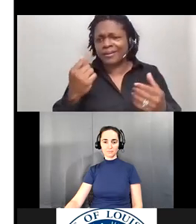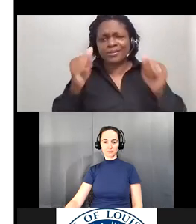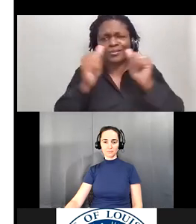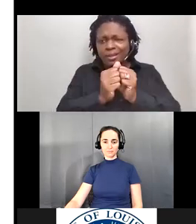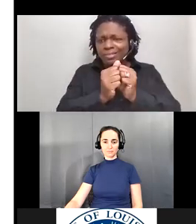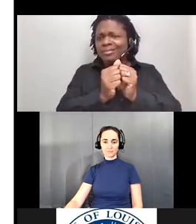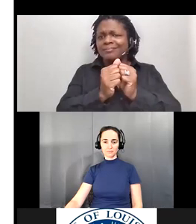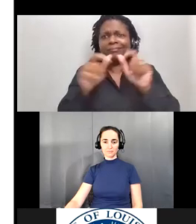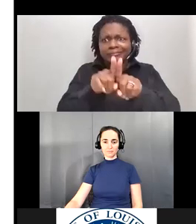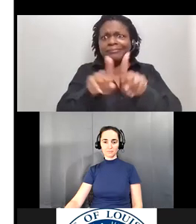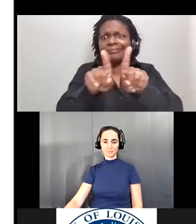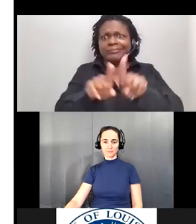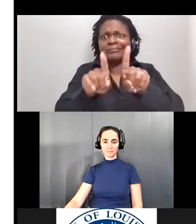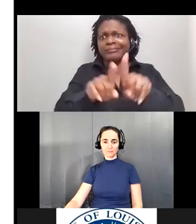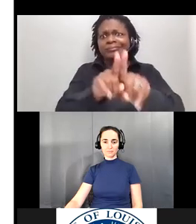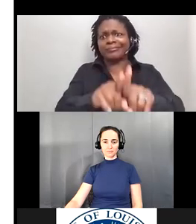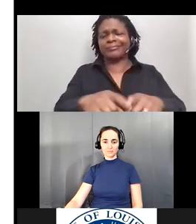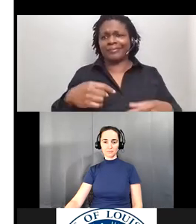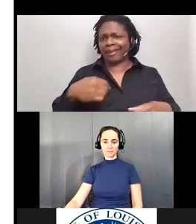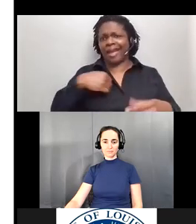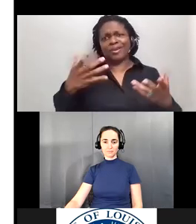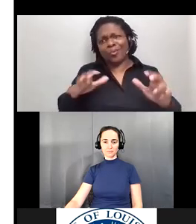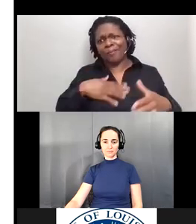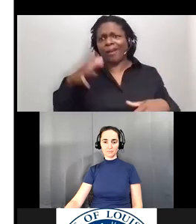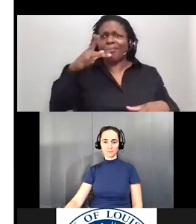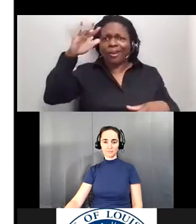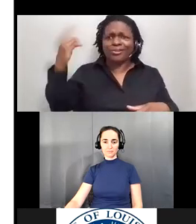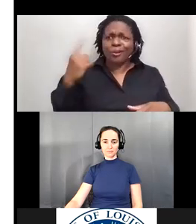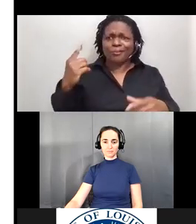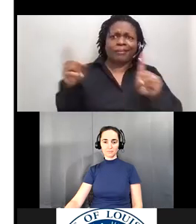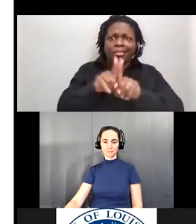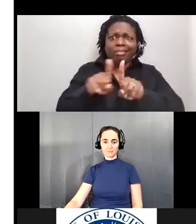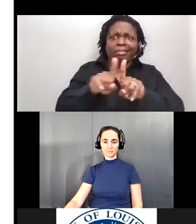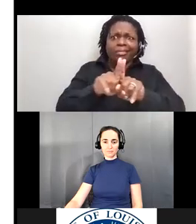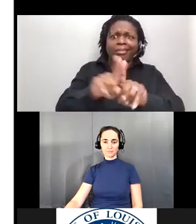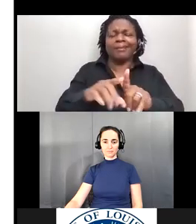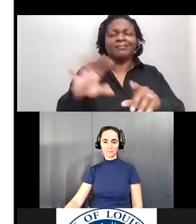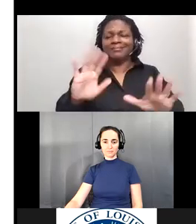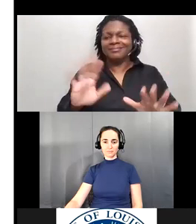parents or my loved ones Run with me everywhere I get that, but on that disclosure card have